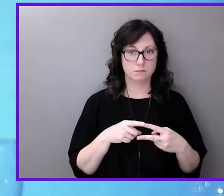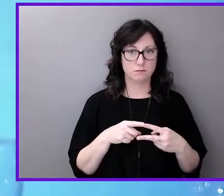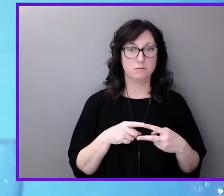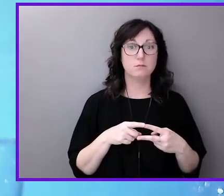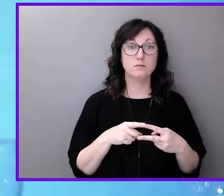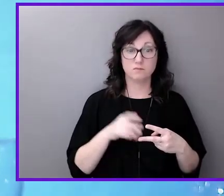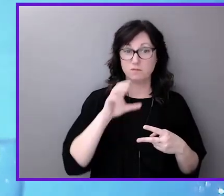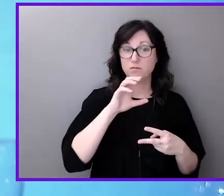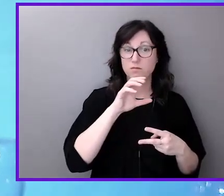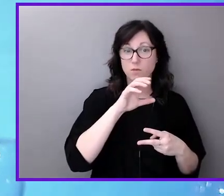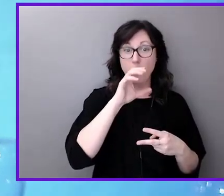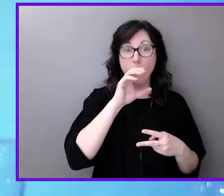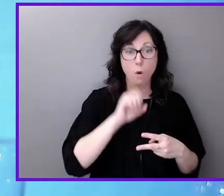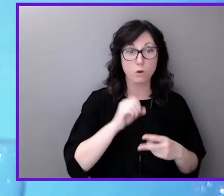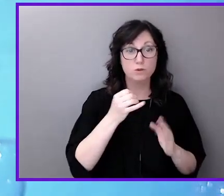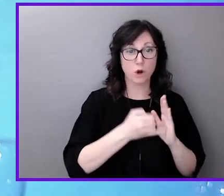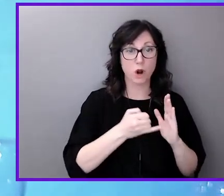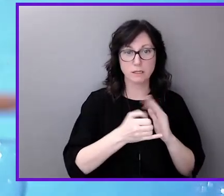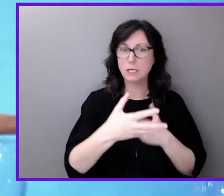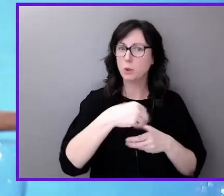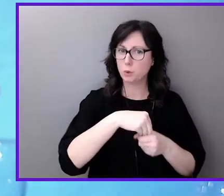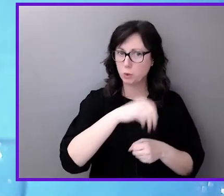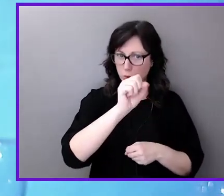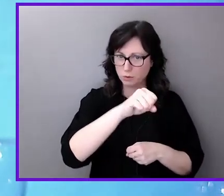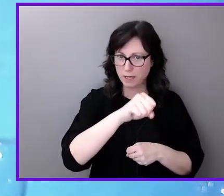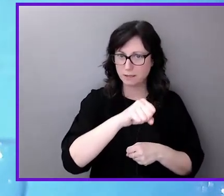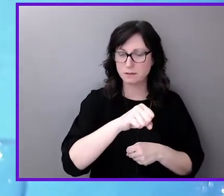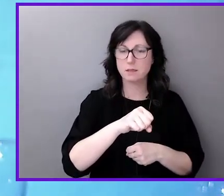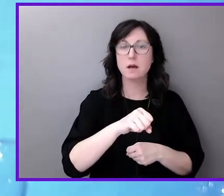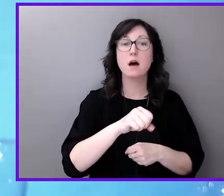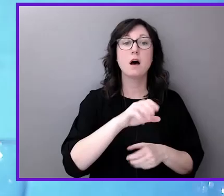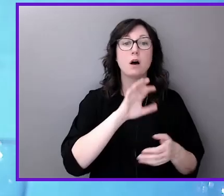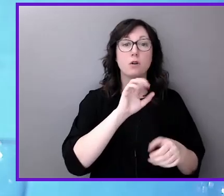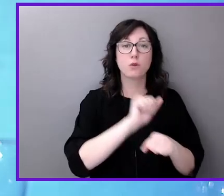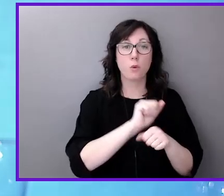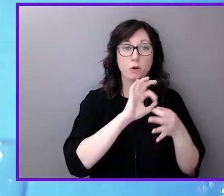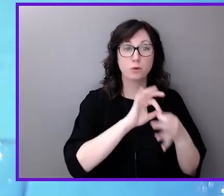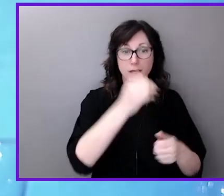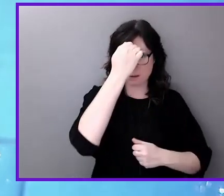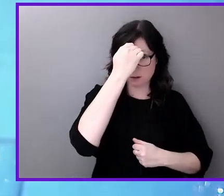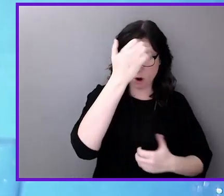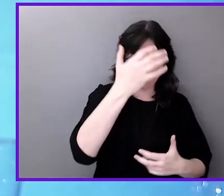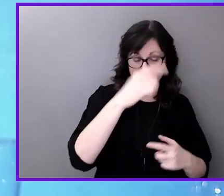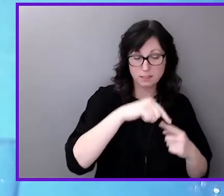and I must say that what we have learned from the work that is going on in decolonization and the work that we do with Indigenous artists.